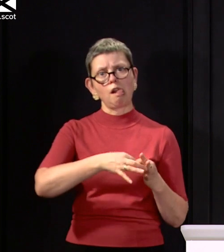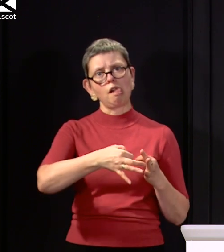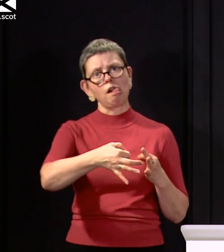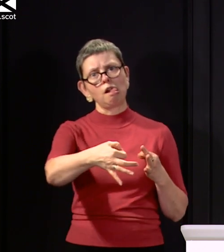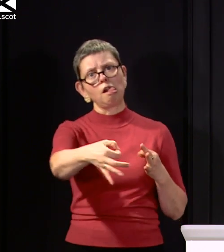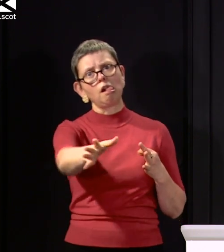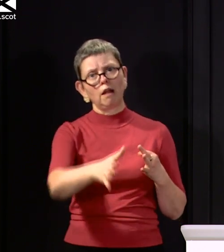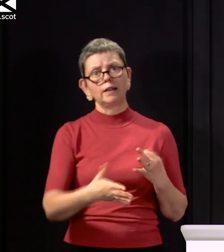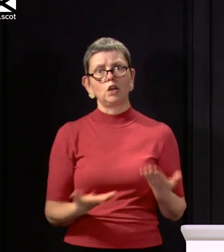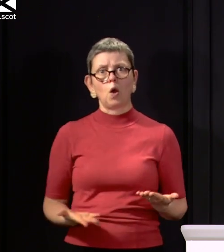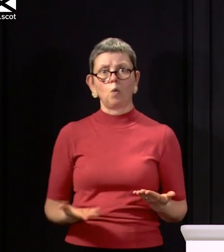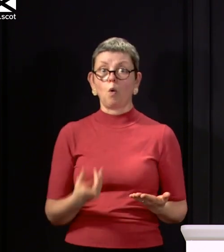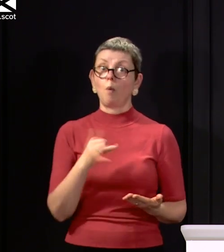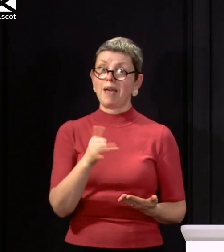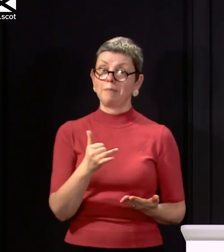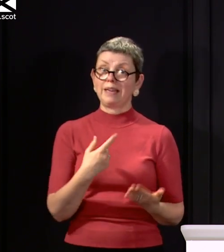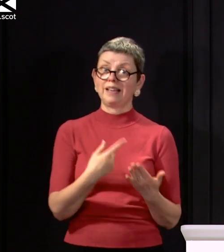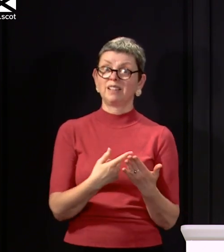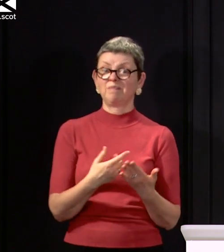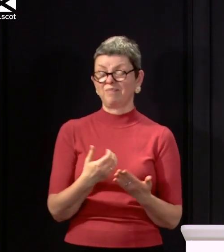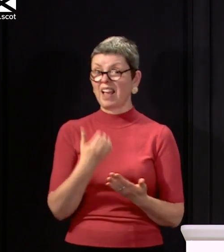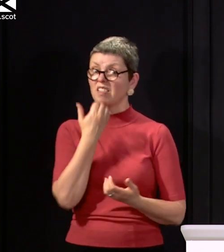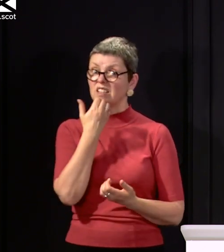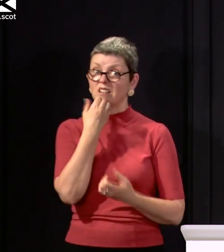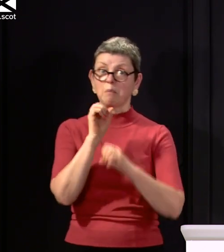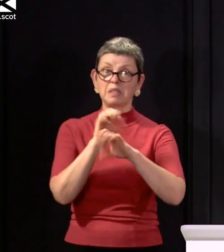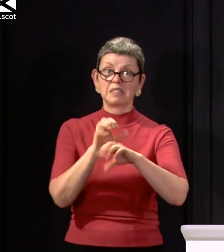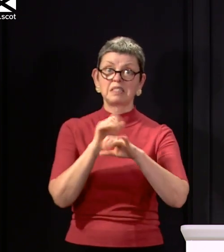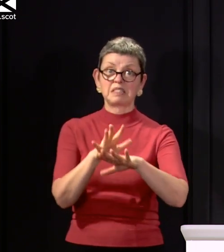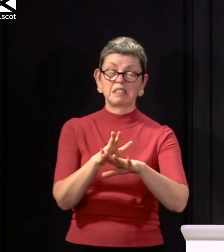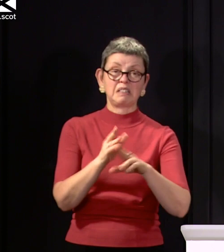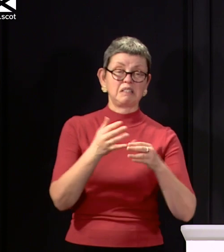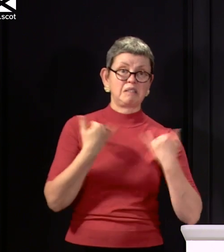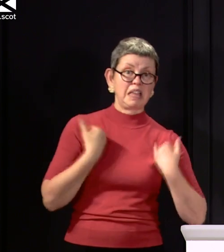to announce even grimmer statistics around serious illness and deaths. So please, stick